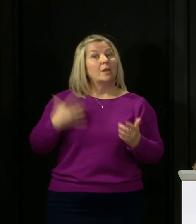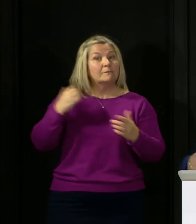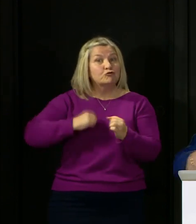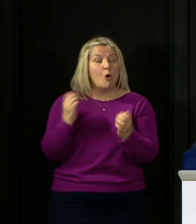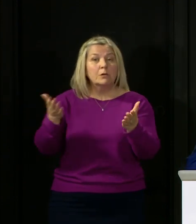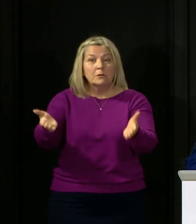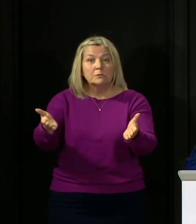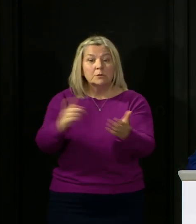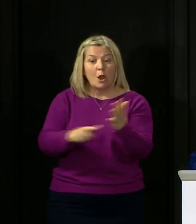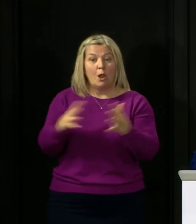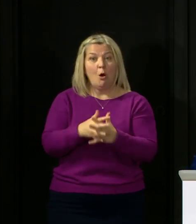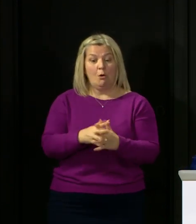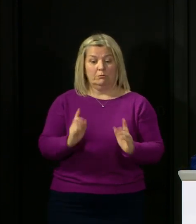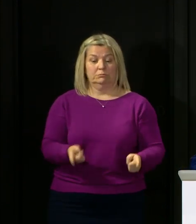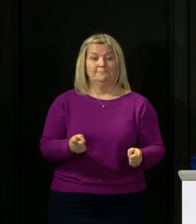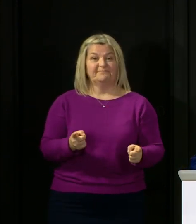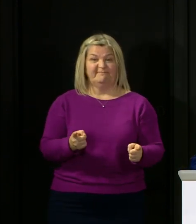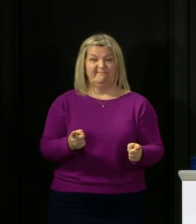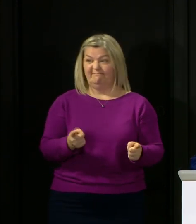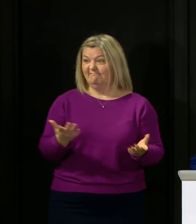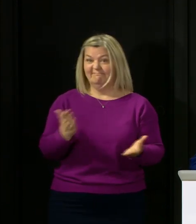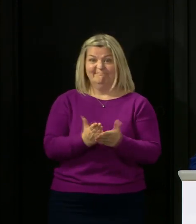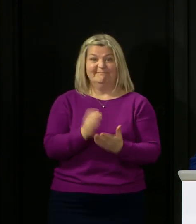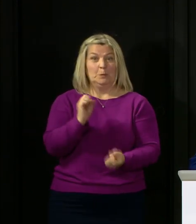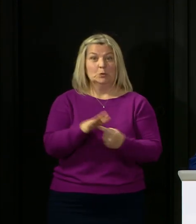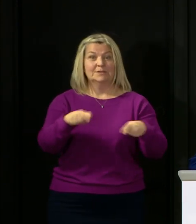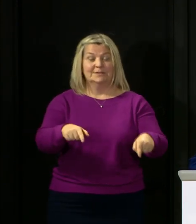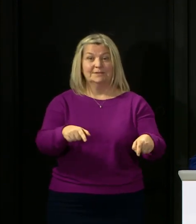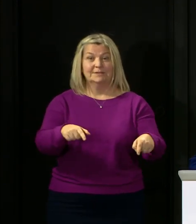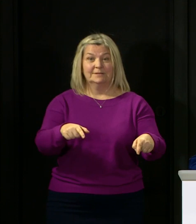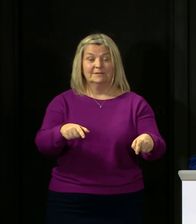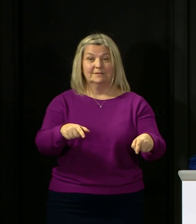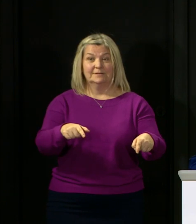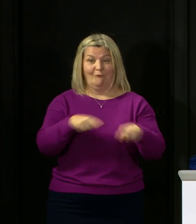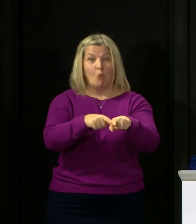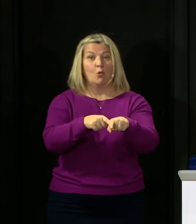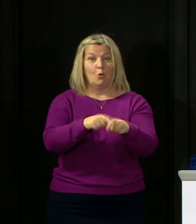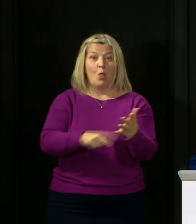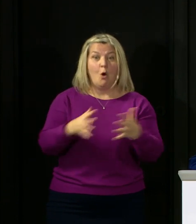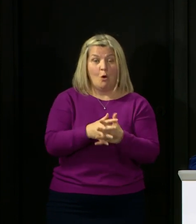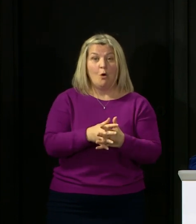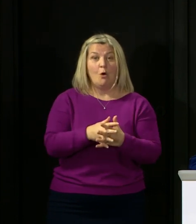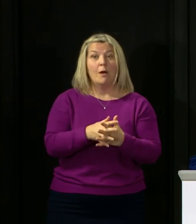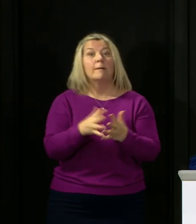the law applies. Or if you are in Scotland the law applies, and the law says right now